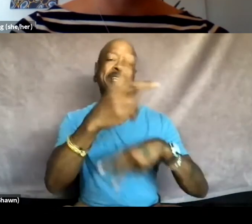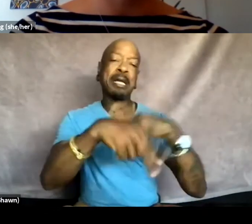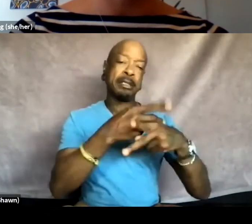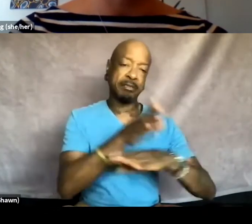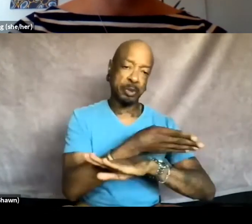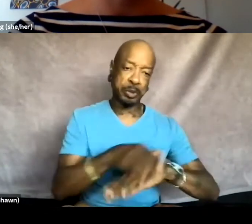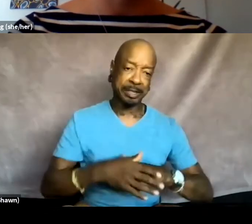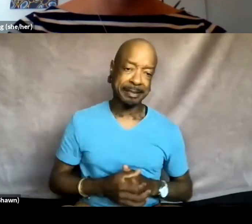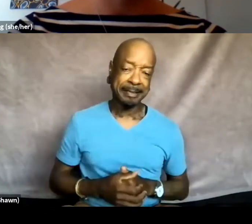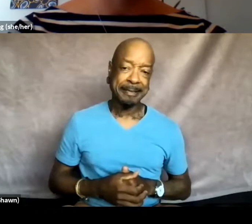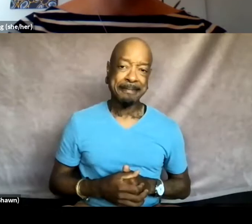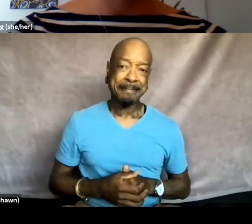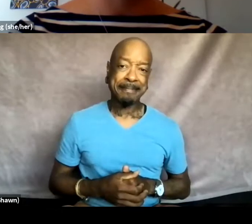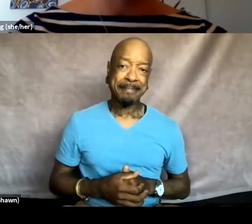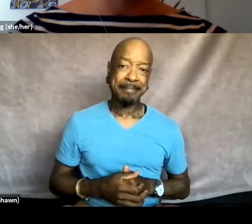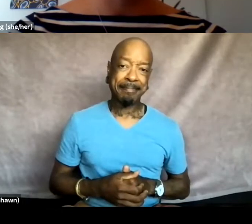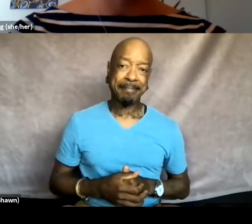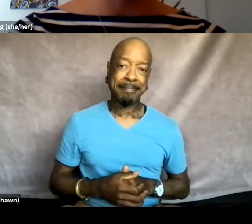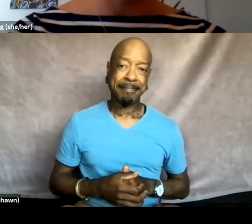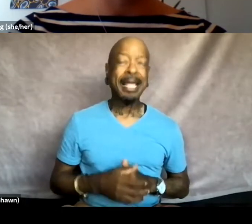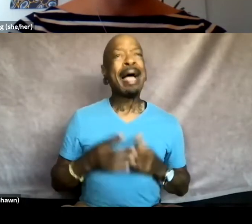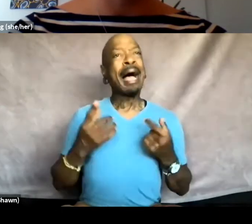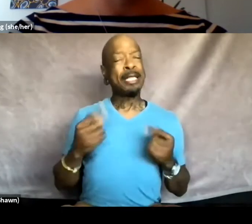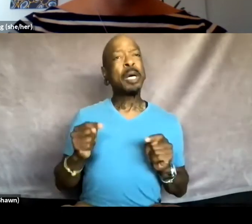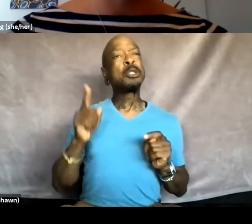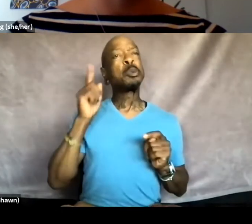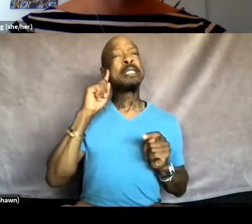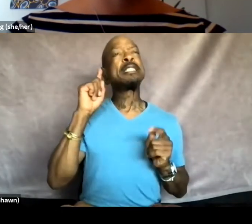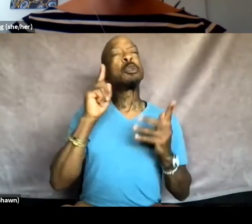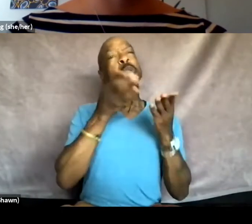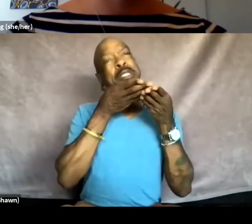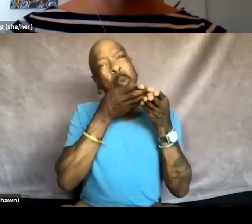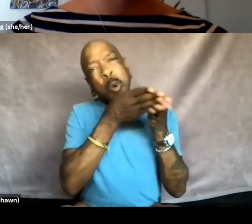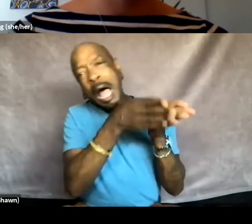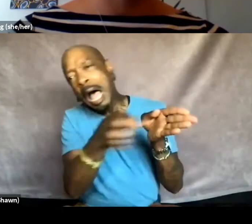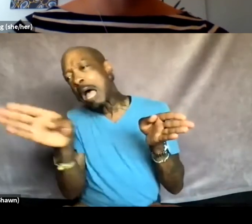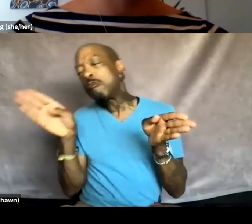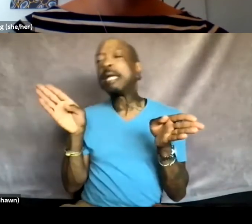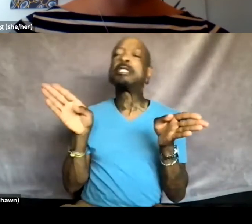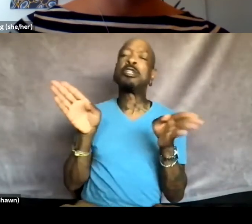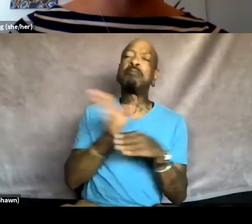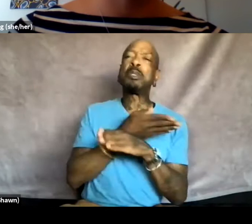Keah Brown: I'm listening to a wide range of things, because I find that like it depends